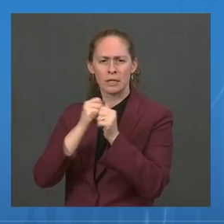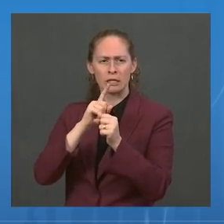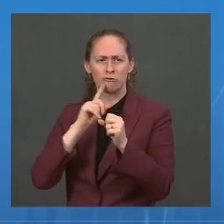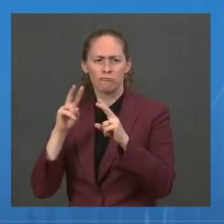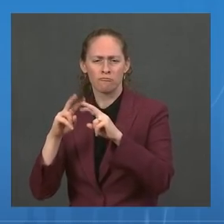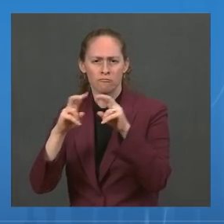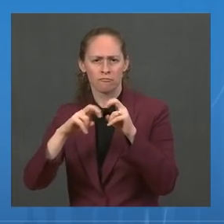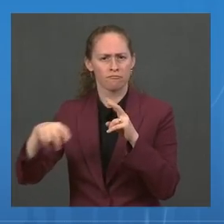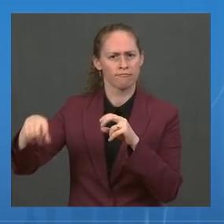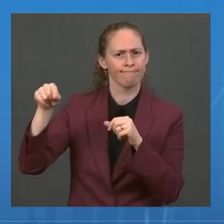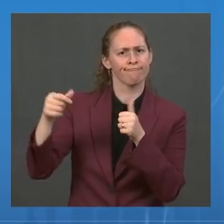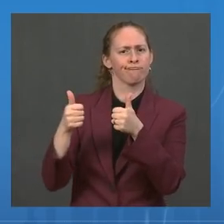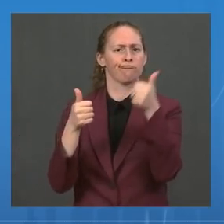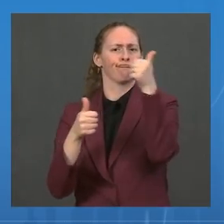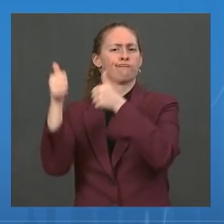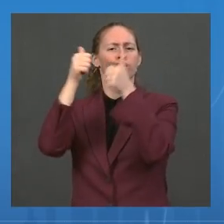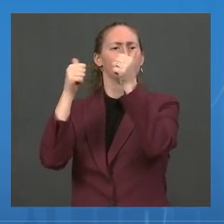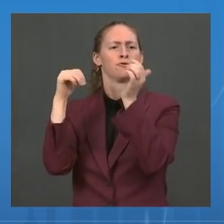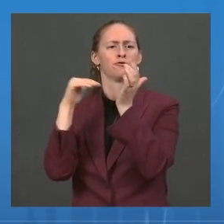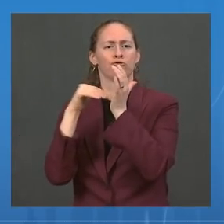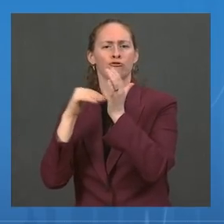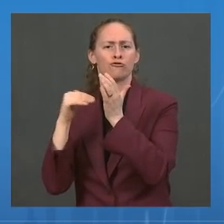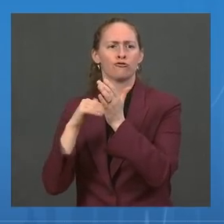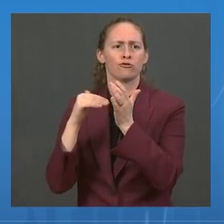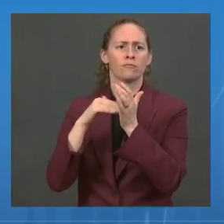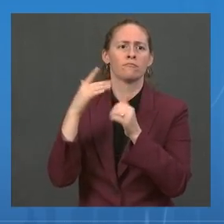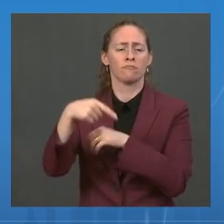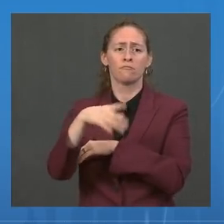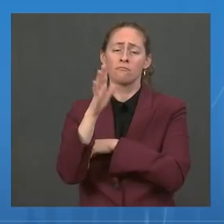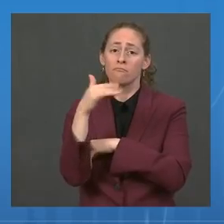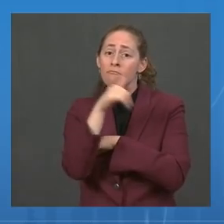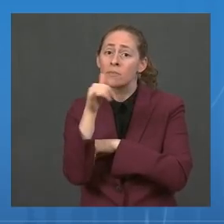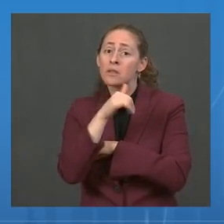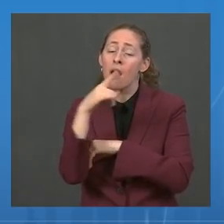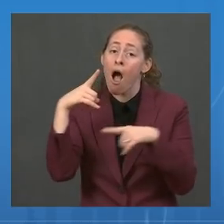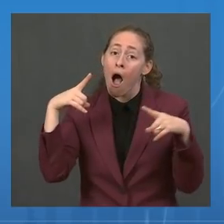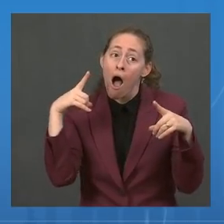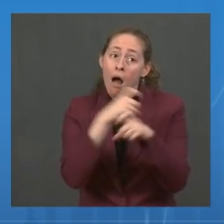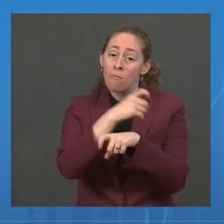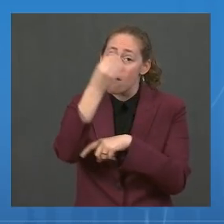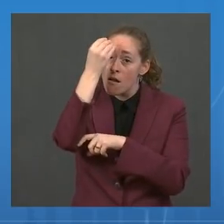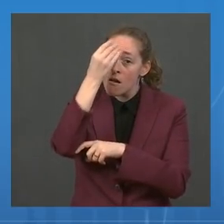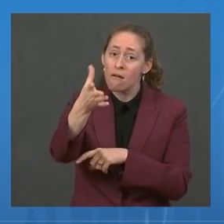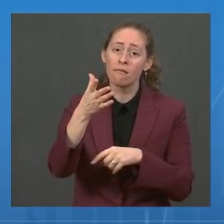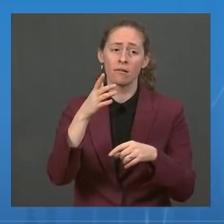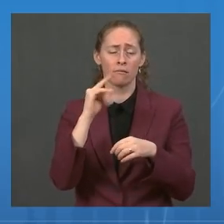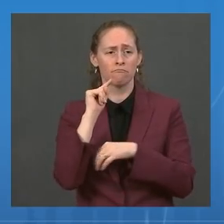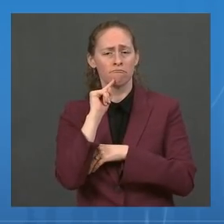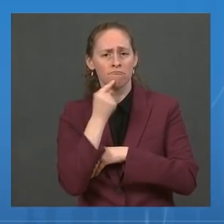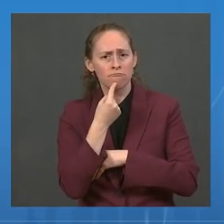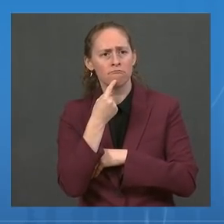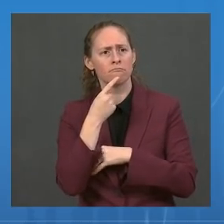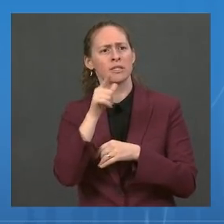As you can see, this is an involved process. It's conducted by some of the most distinguished experts on vaccines.